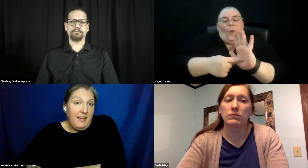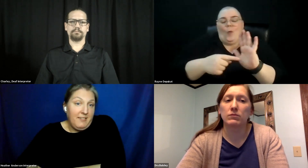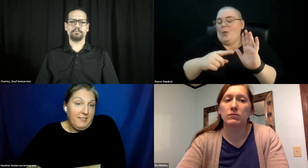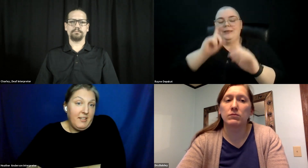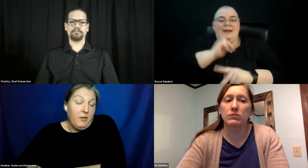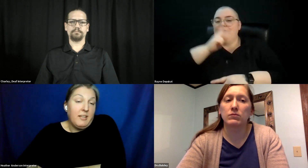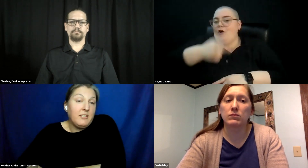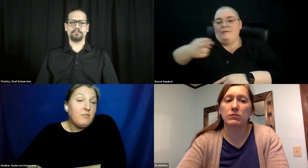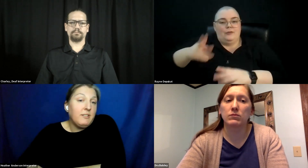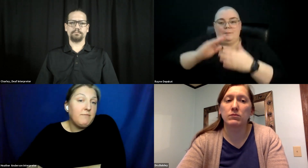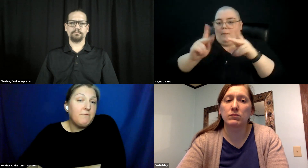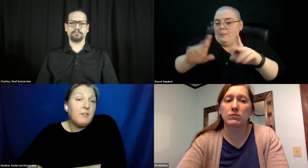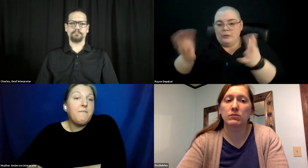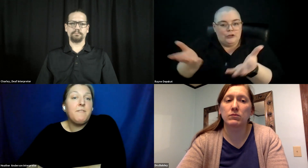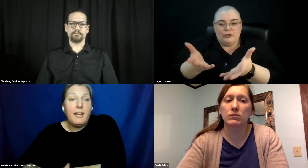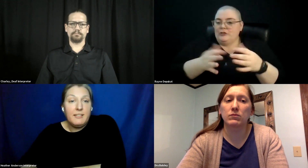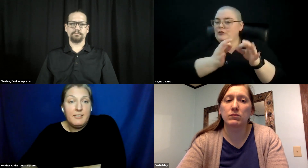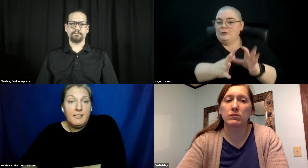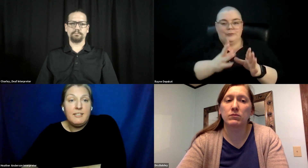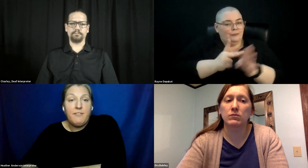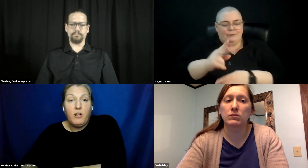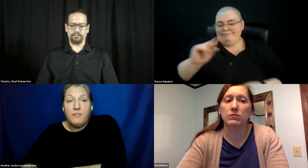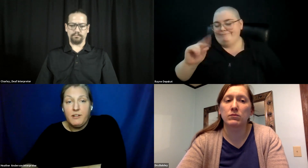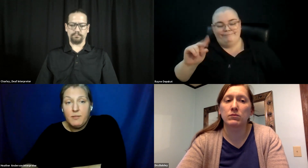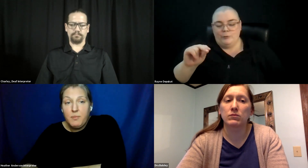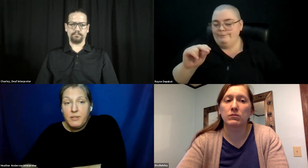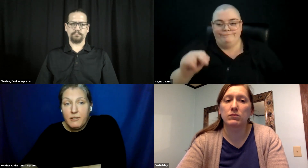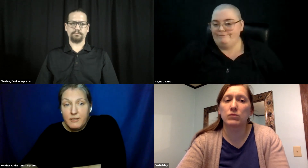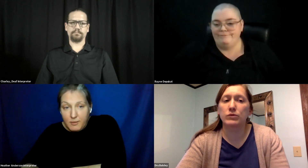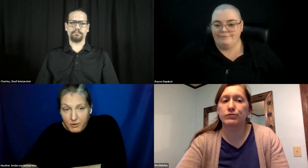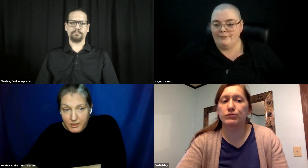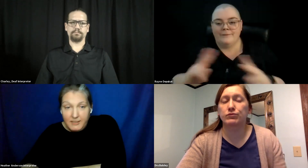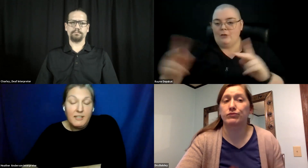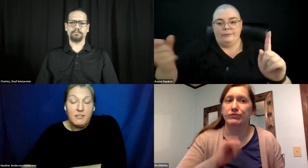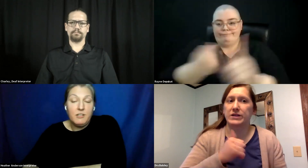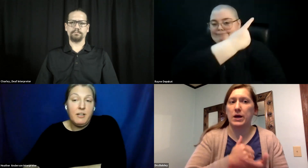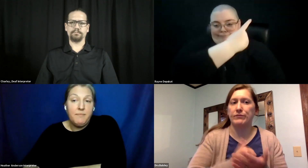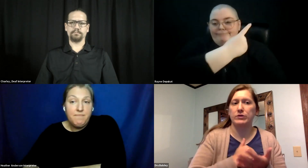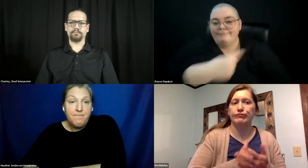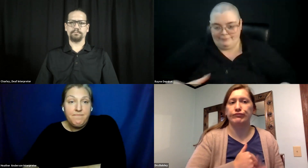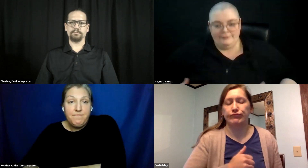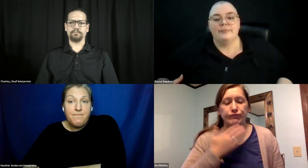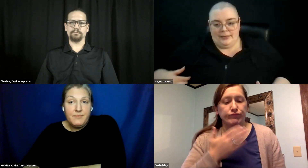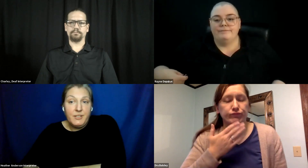And, you know, that doesn't really reflect the deaf and hard of hearing people here in the community that doesn't You're right.